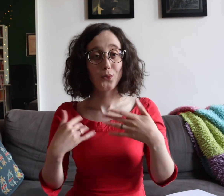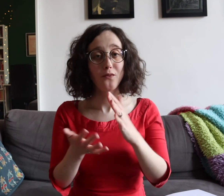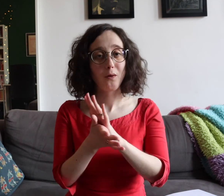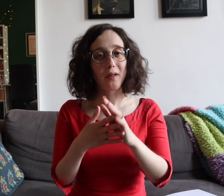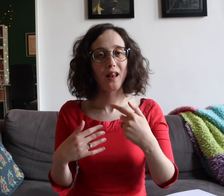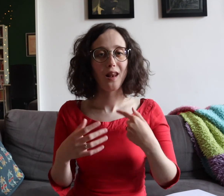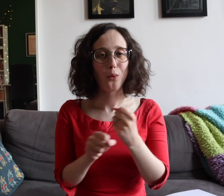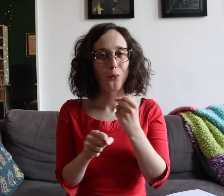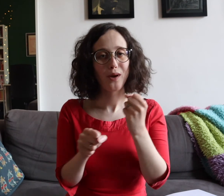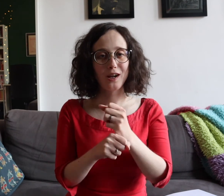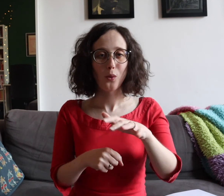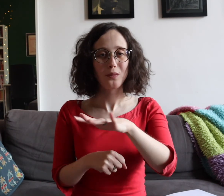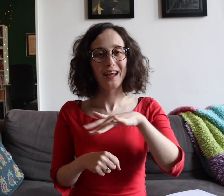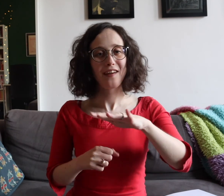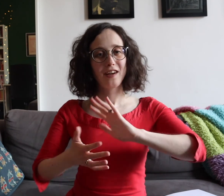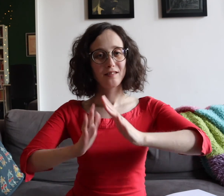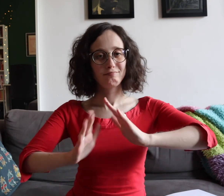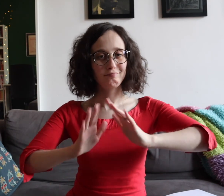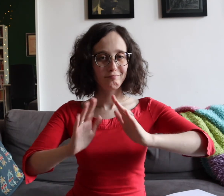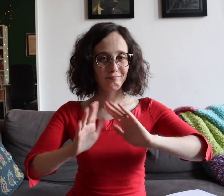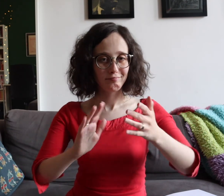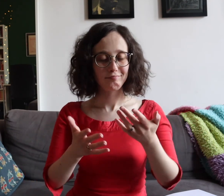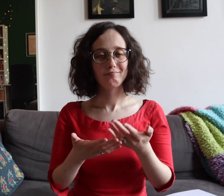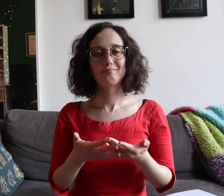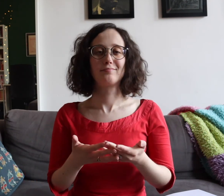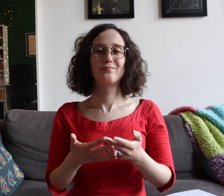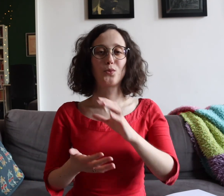I now work in a signing environment for example.